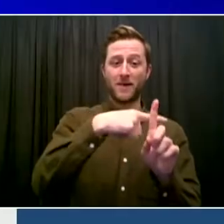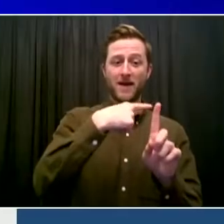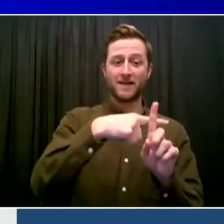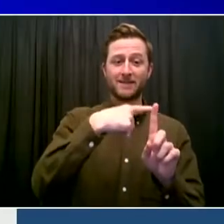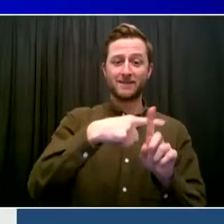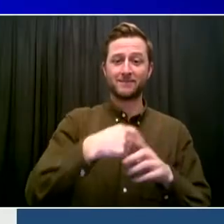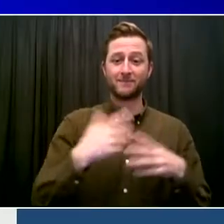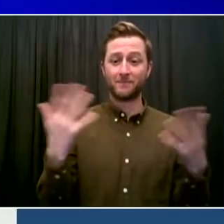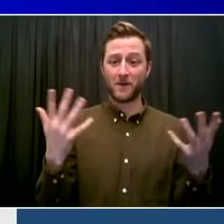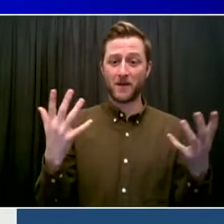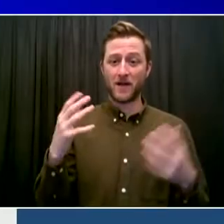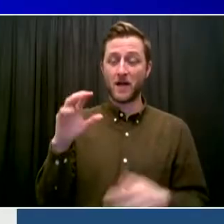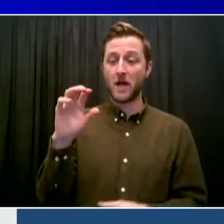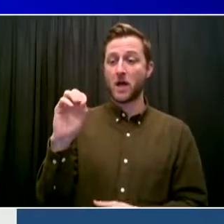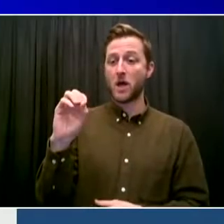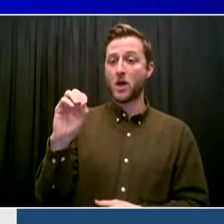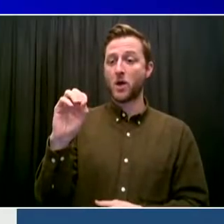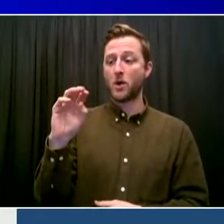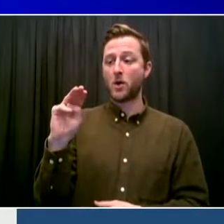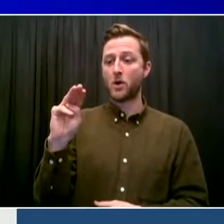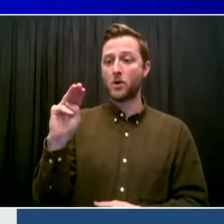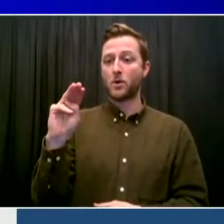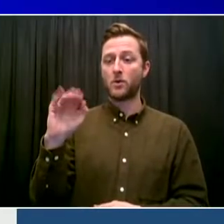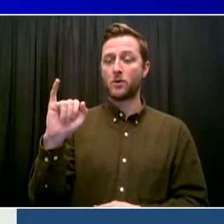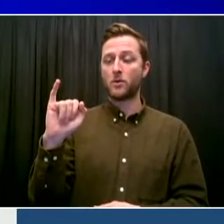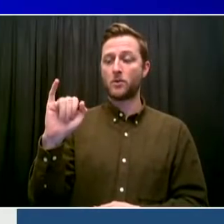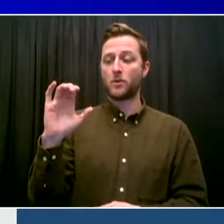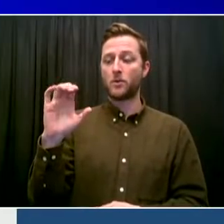PANDEMIC. THERE IS ALSO MORE GOOD NEWS